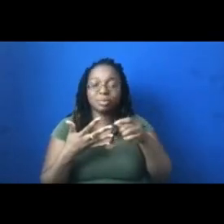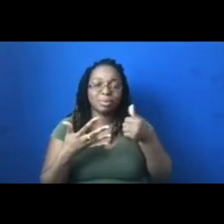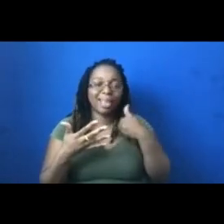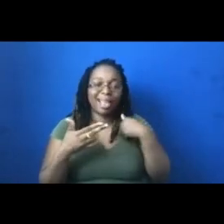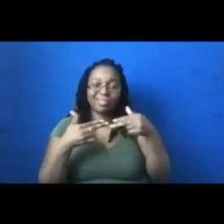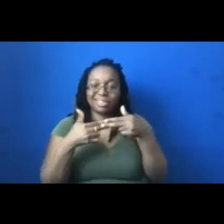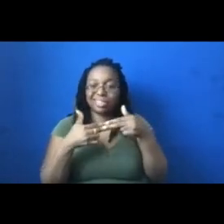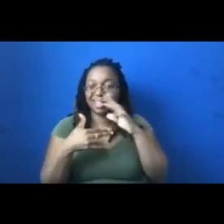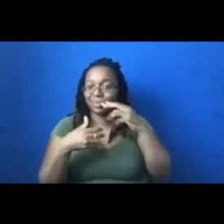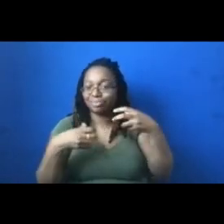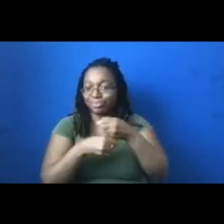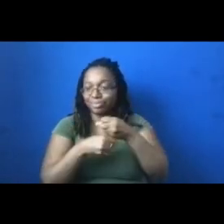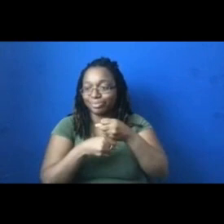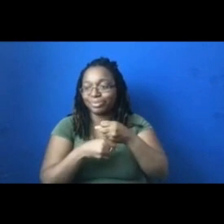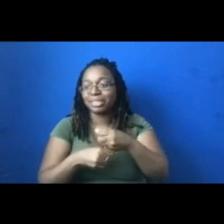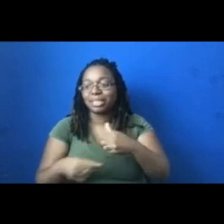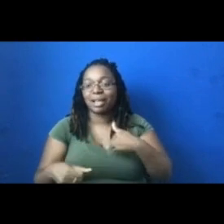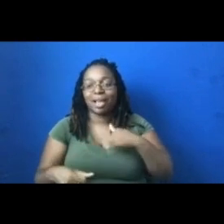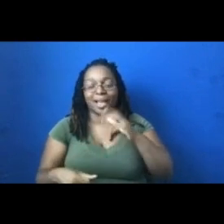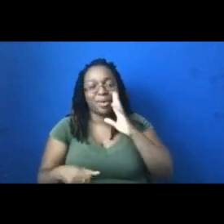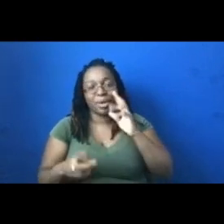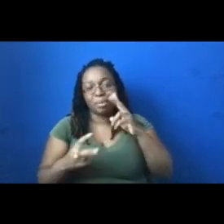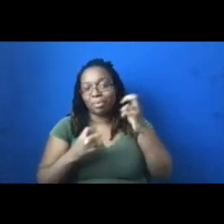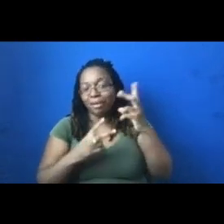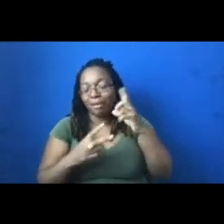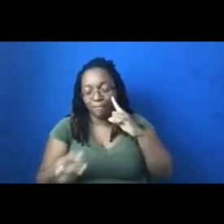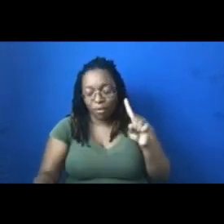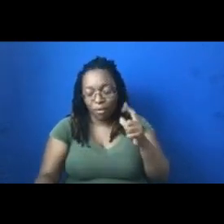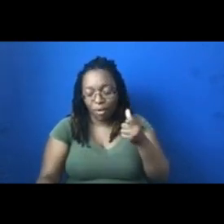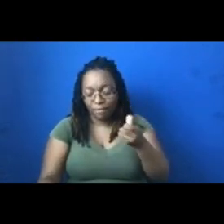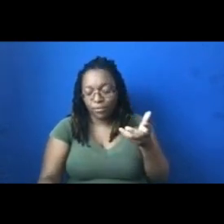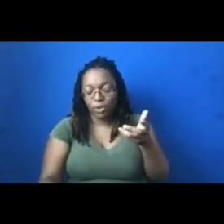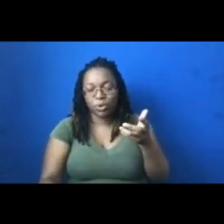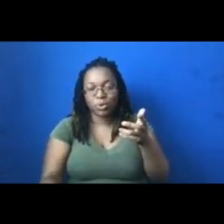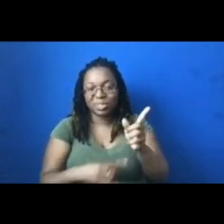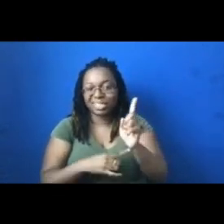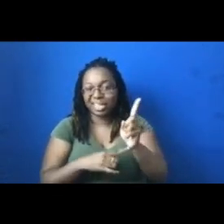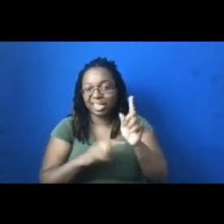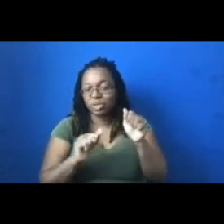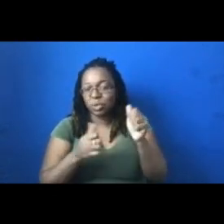which I'll just put up for a few seconds, so you can digest all